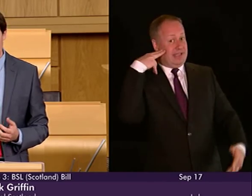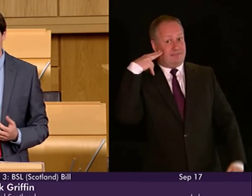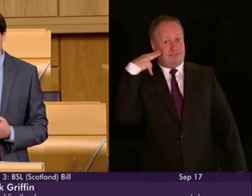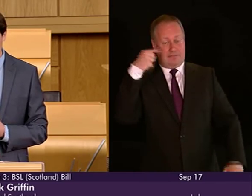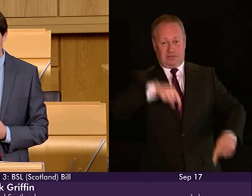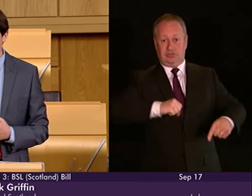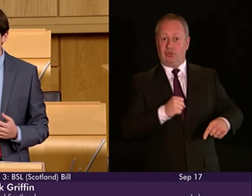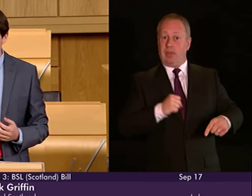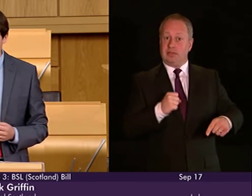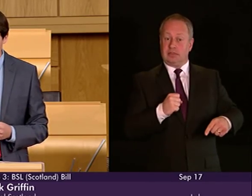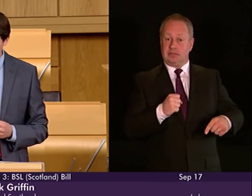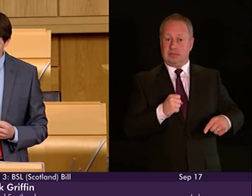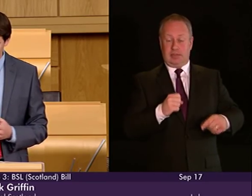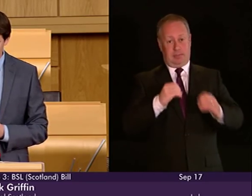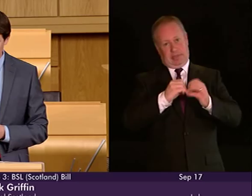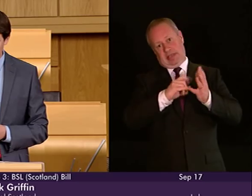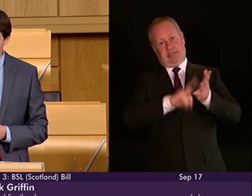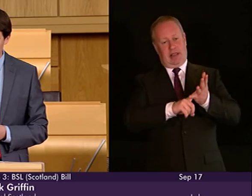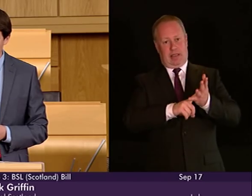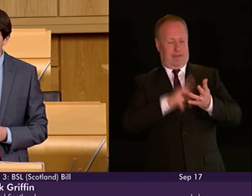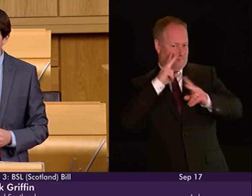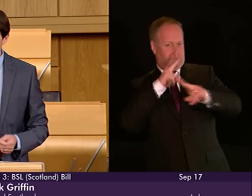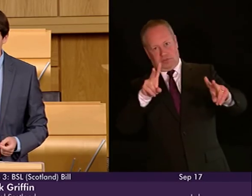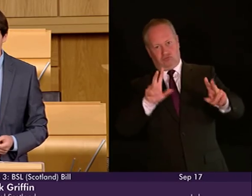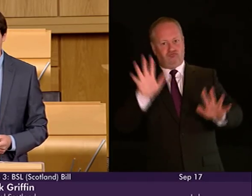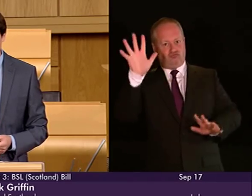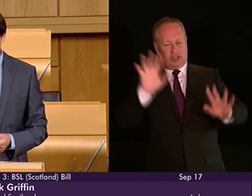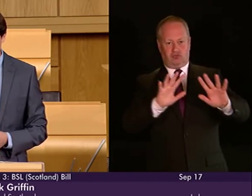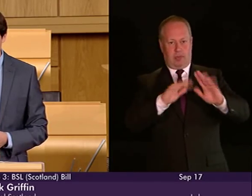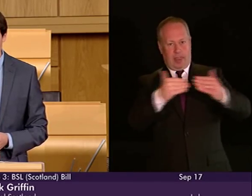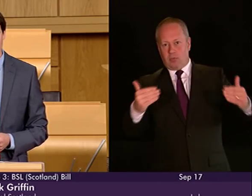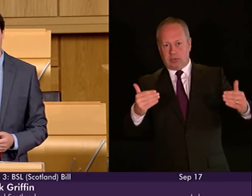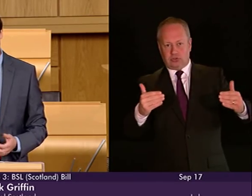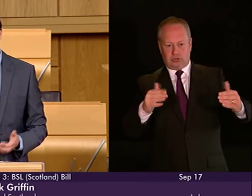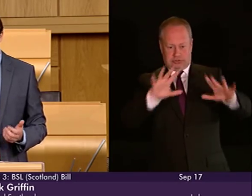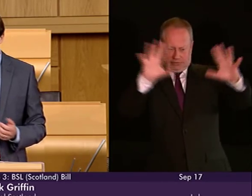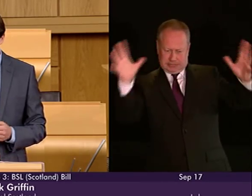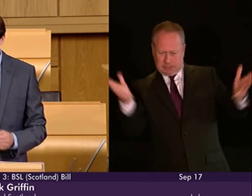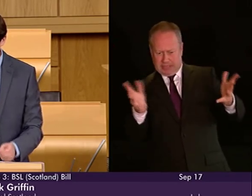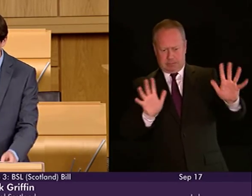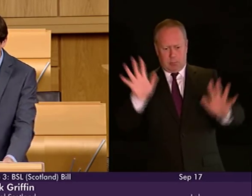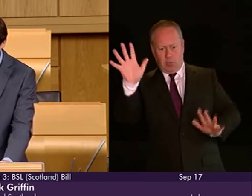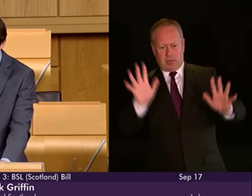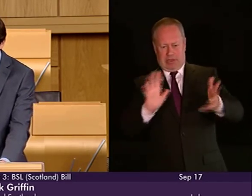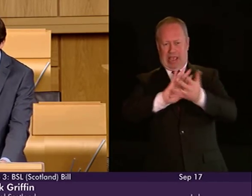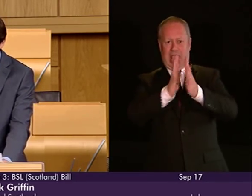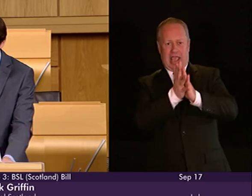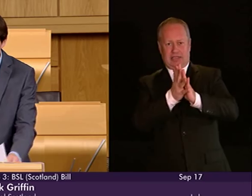BSL is a visual-gestural language that uses space and movement; the hands, face and head